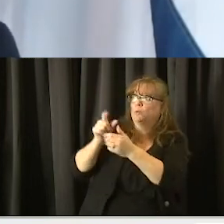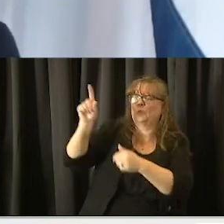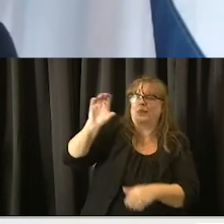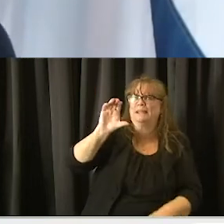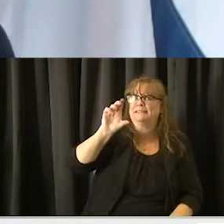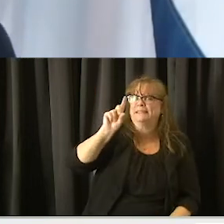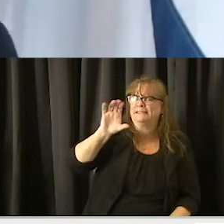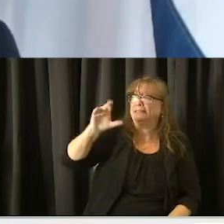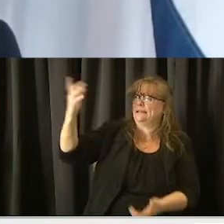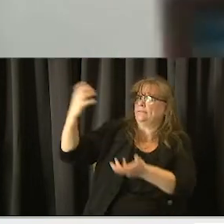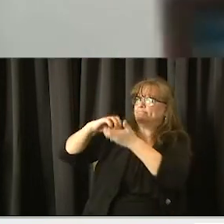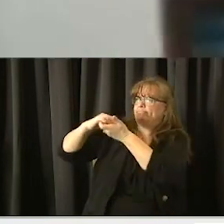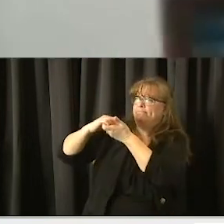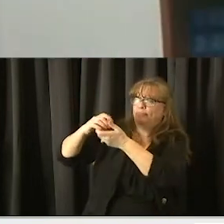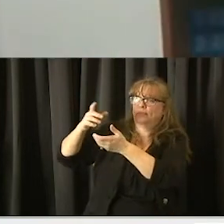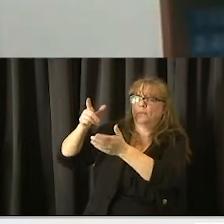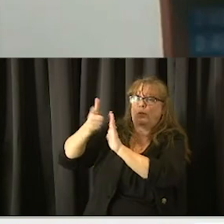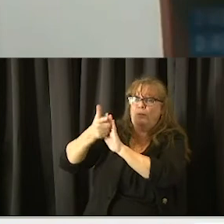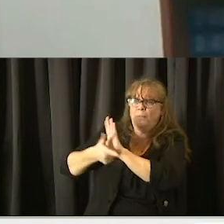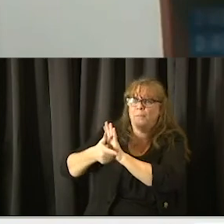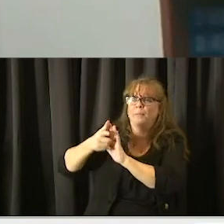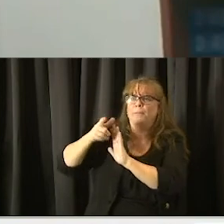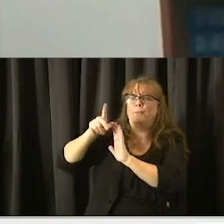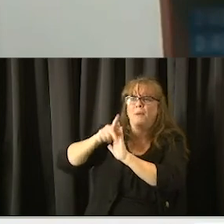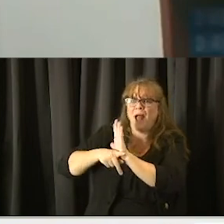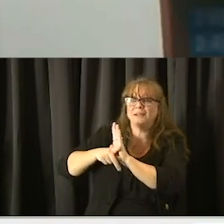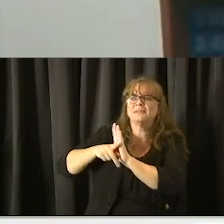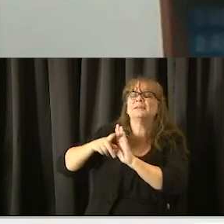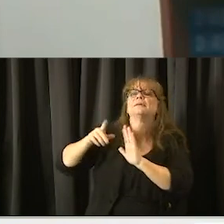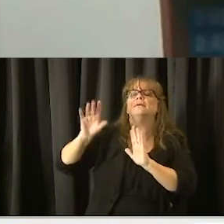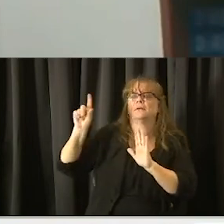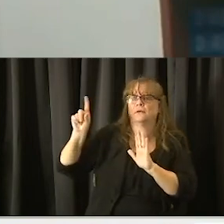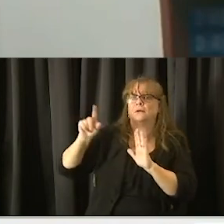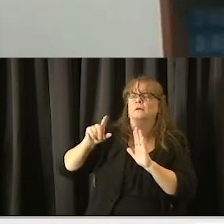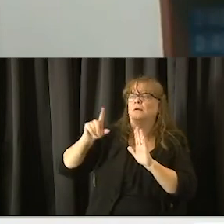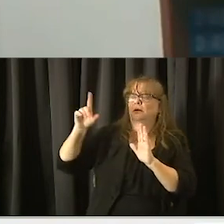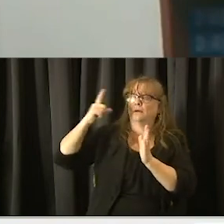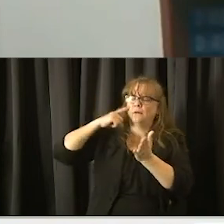absolutely we work very closely with cdc's um oh cdc and especially their branch of